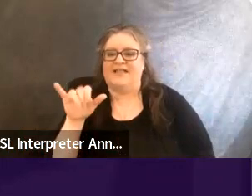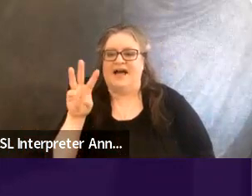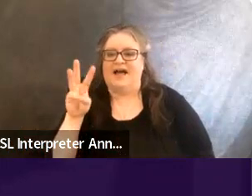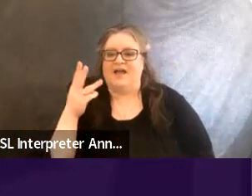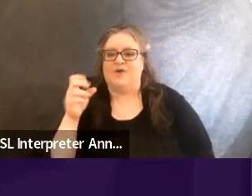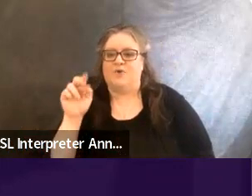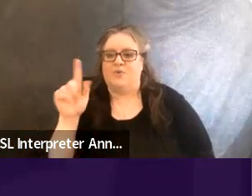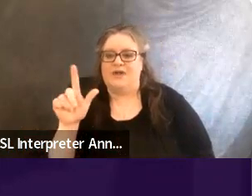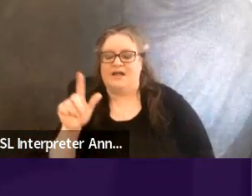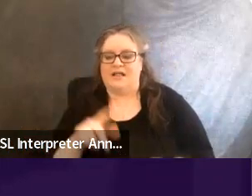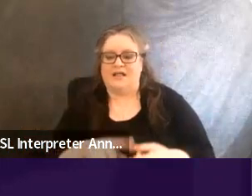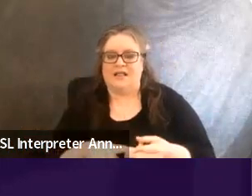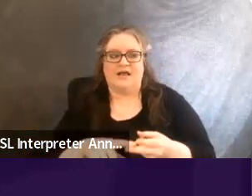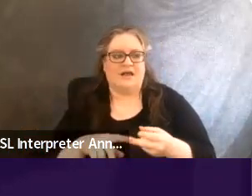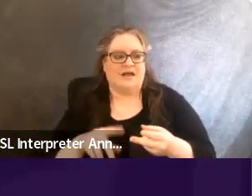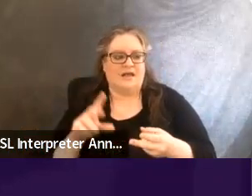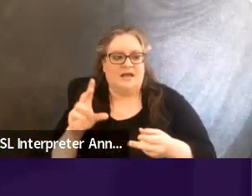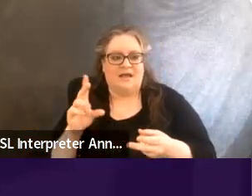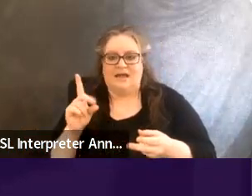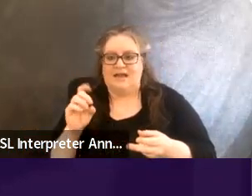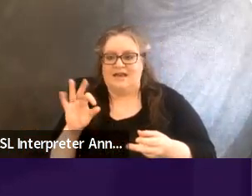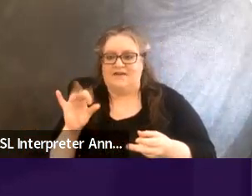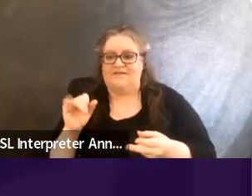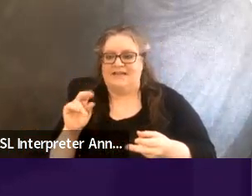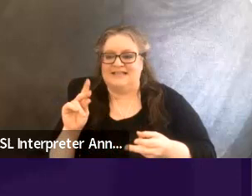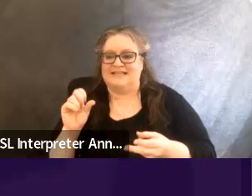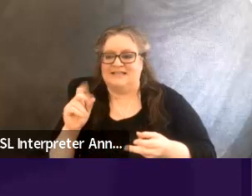Dev Kinsta, and Sam XAMPP.